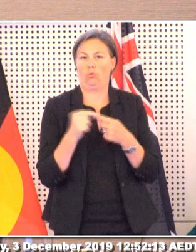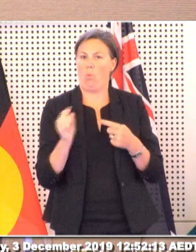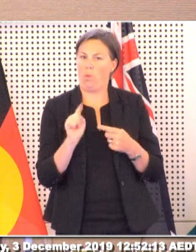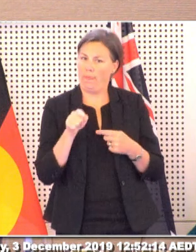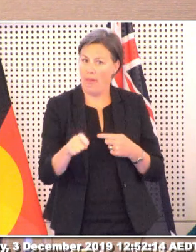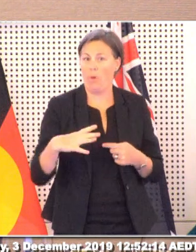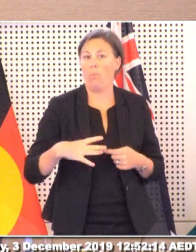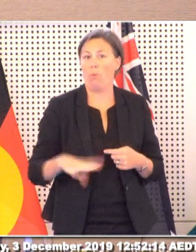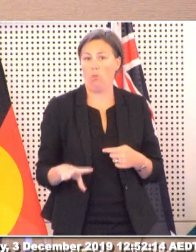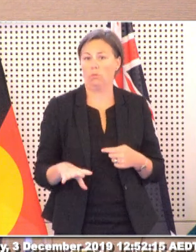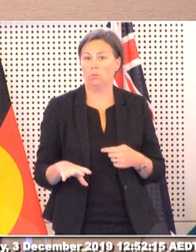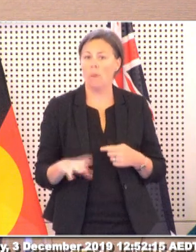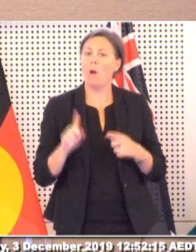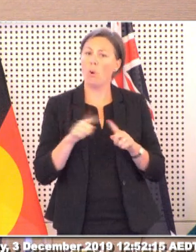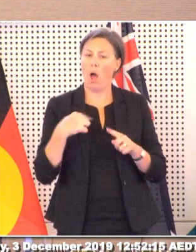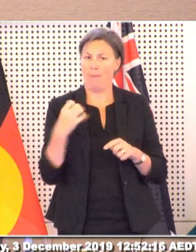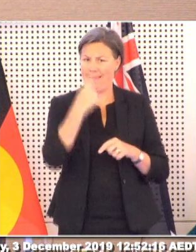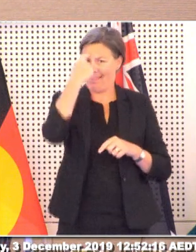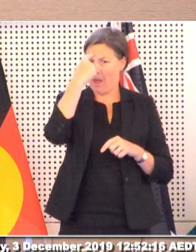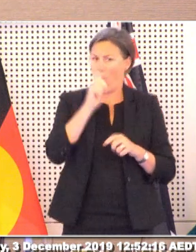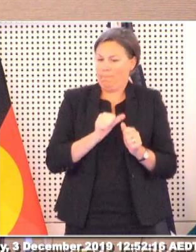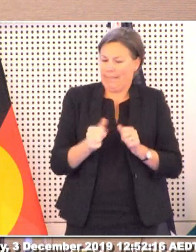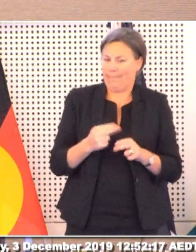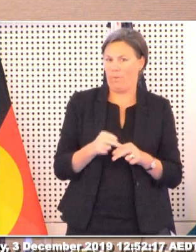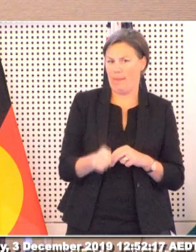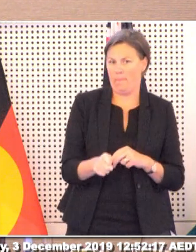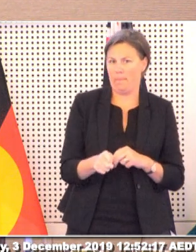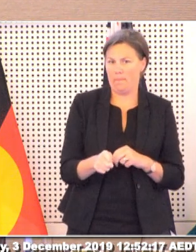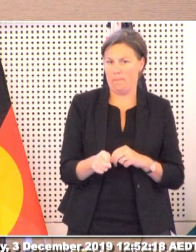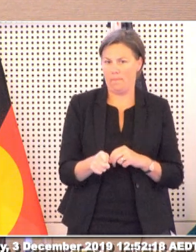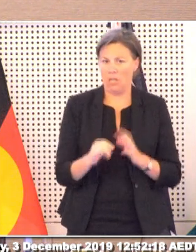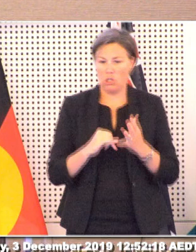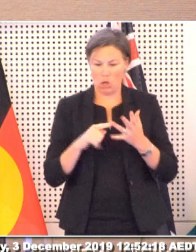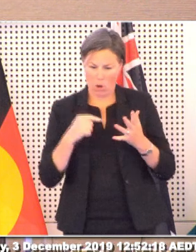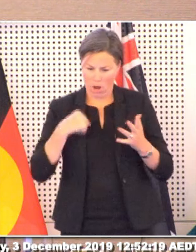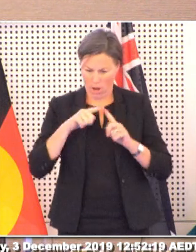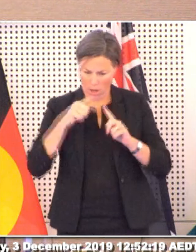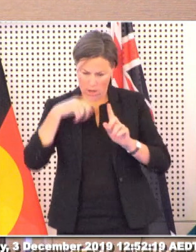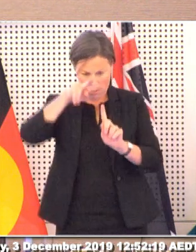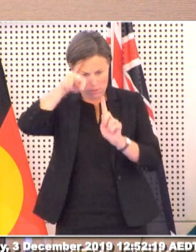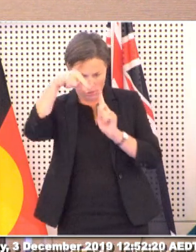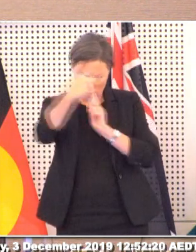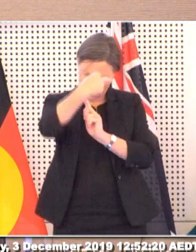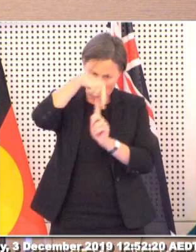act in their best interests. So in looking at the unique circumstances of each individual, we would need to